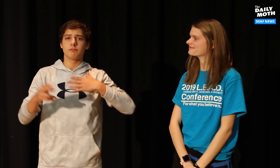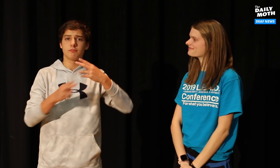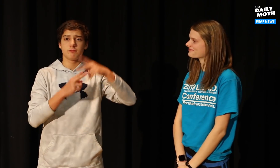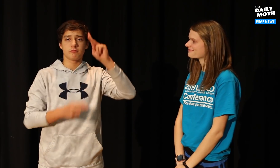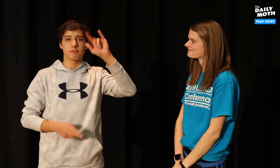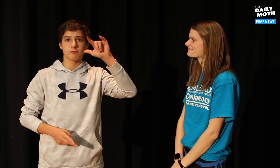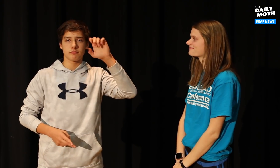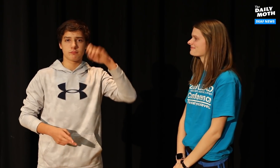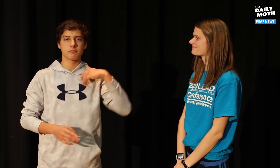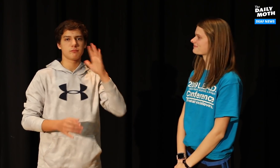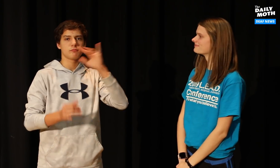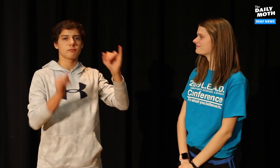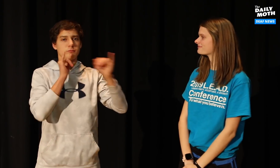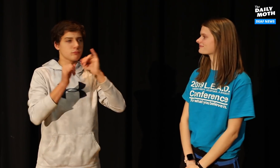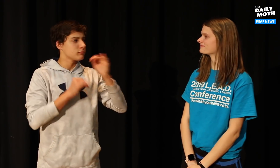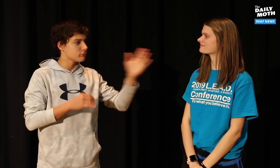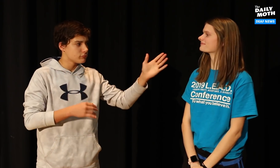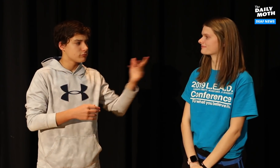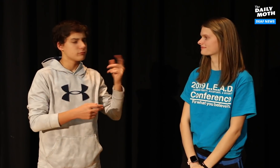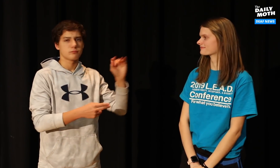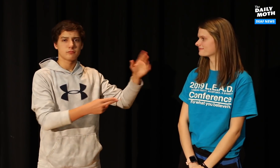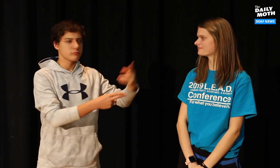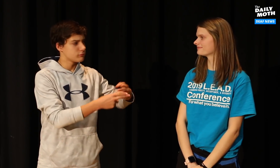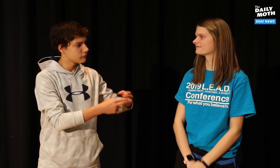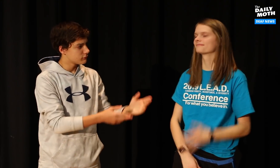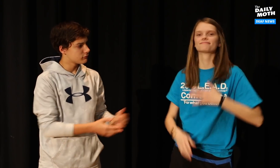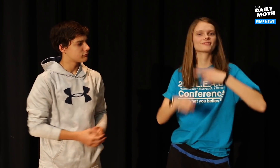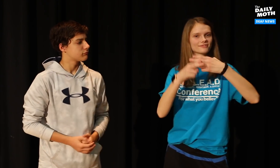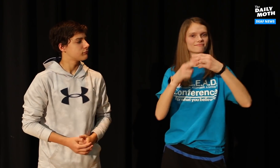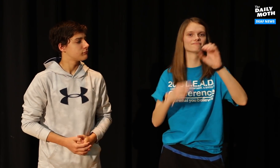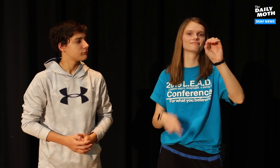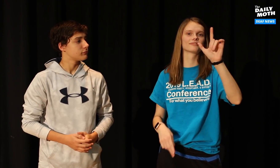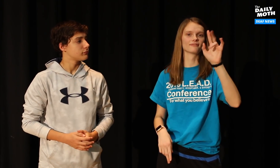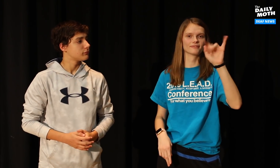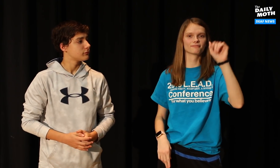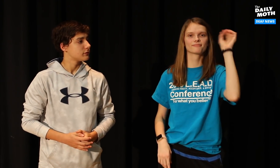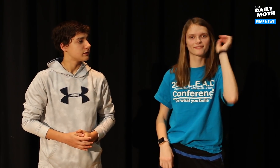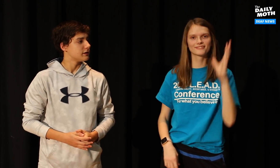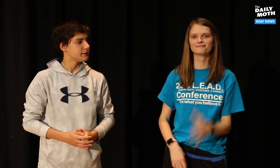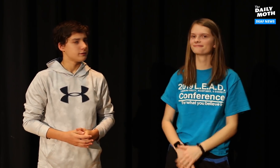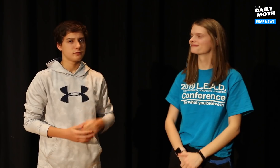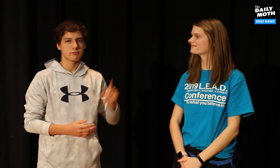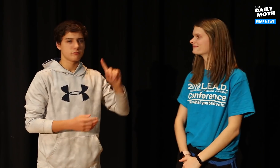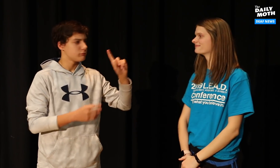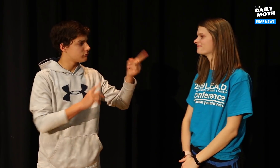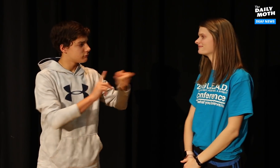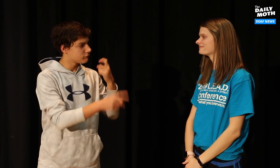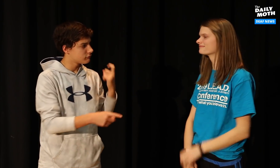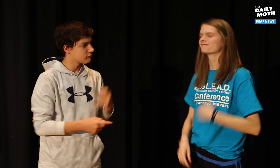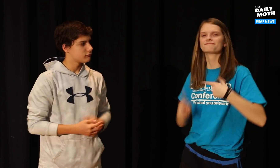Hi, my name is Kyle and I will be interviewing her. What’s your name? My name is Olivia. Where are you from?